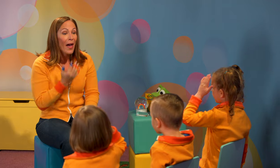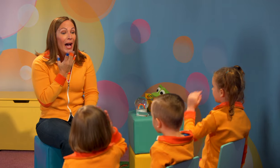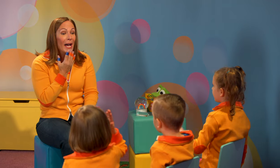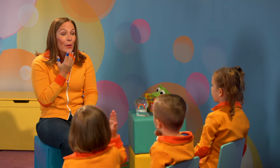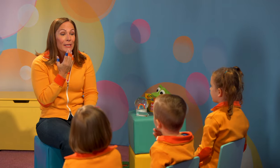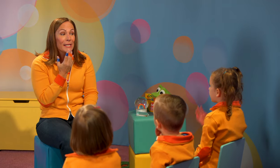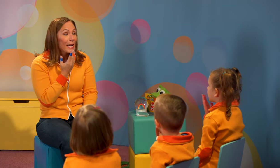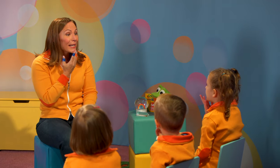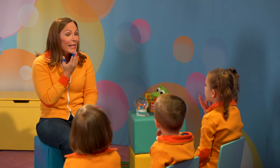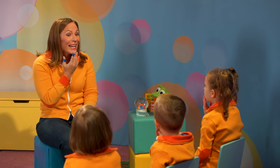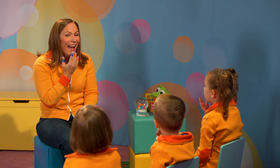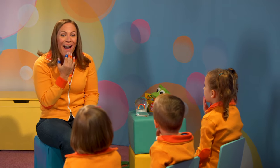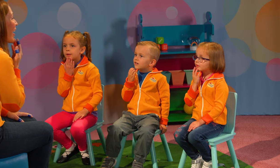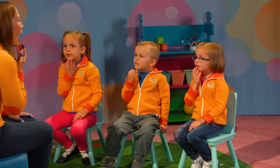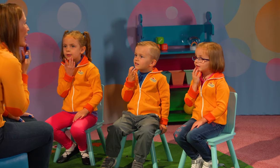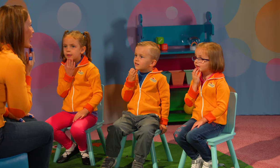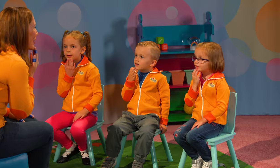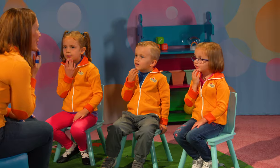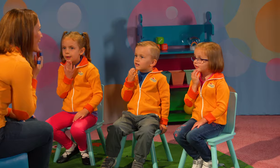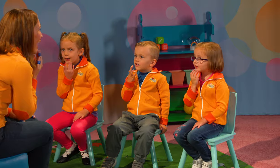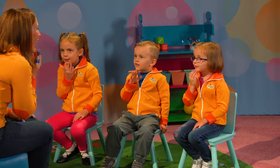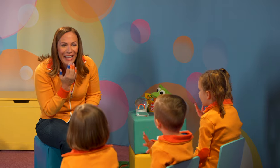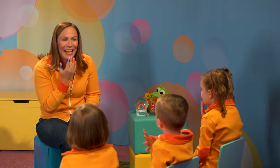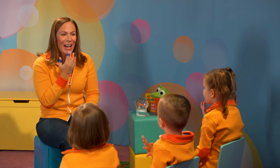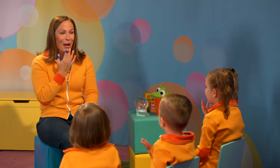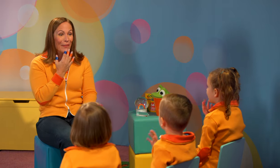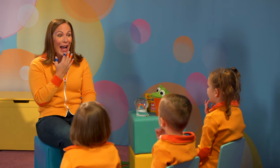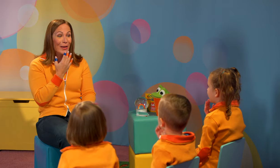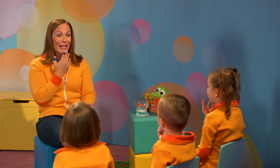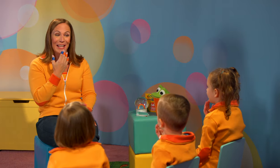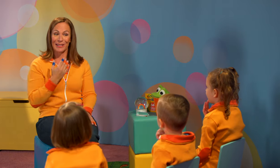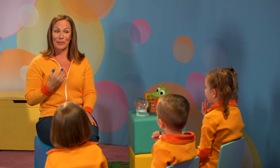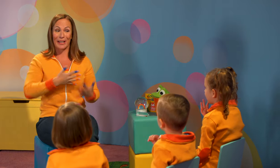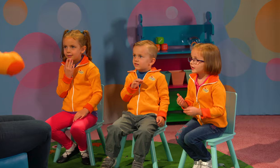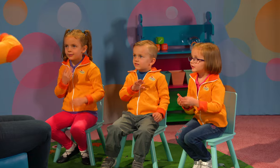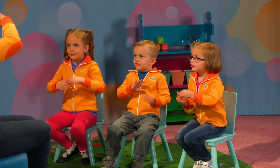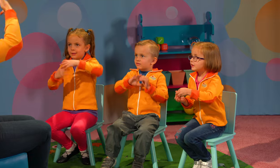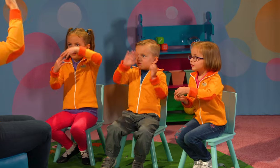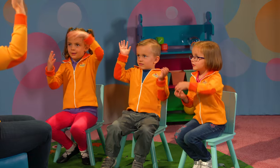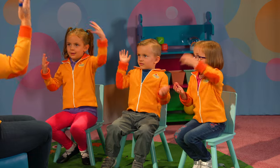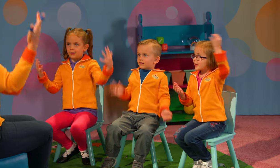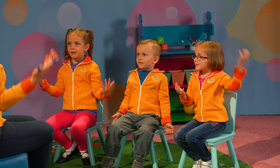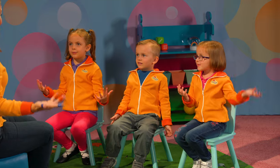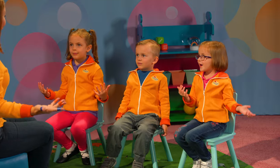the, what's this sign? Colors. >>Children: Colors. Rachel: Yeah, of our, Decklin's ready. You know, huh? All: Rainbow.